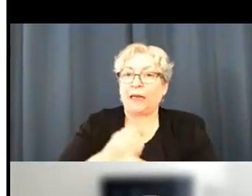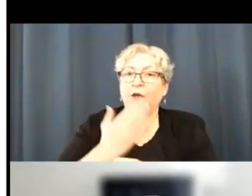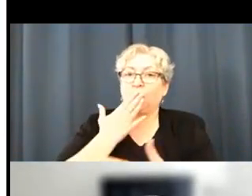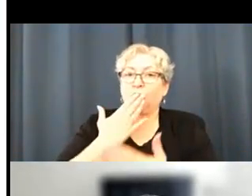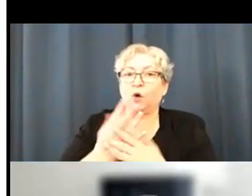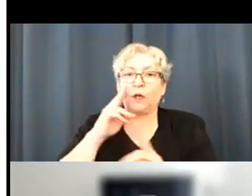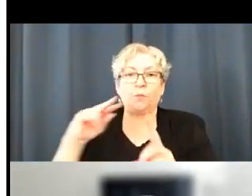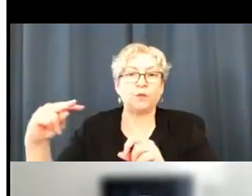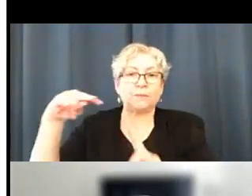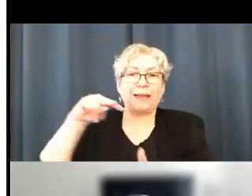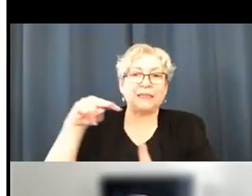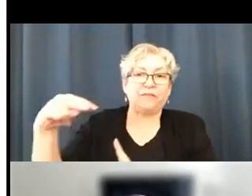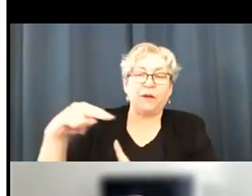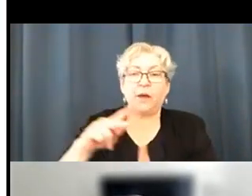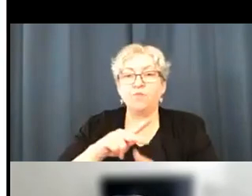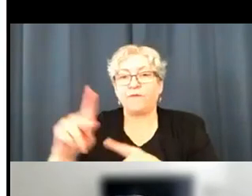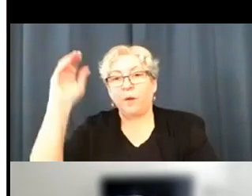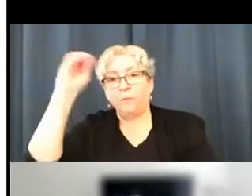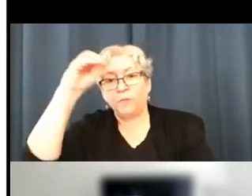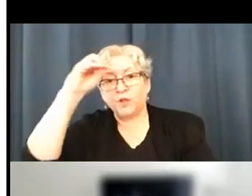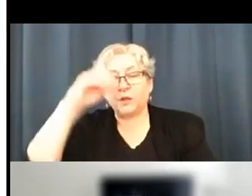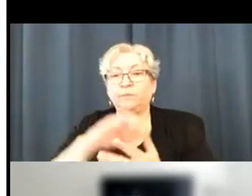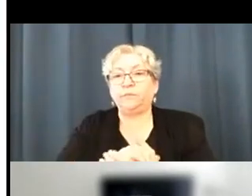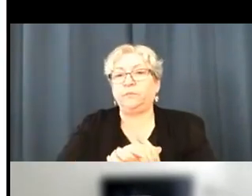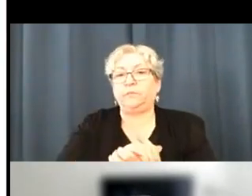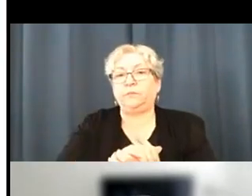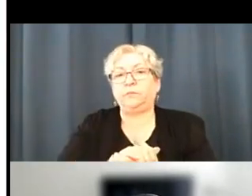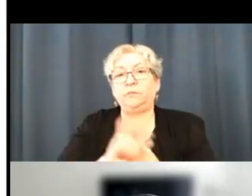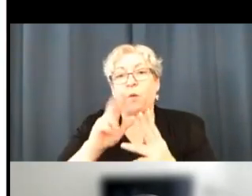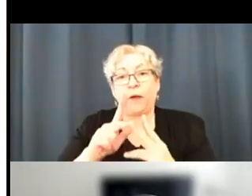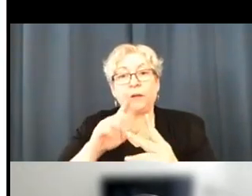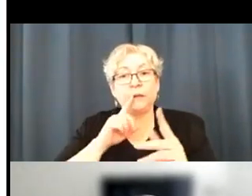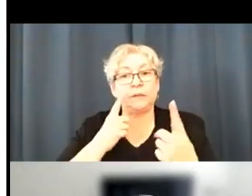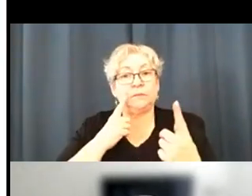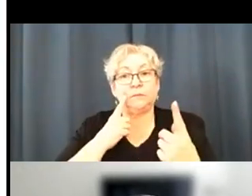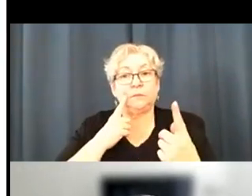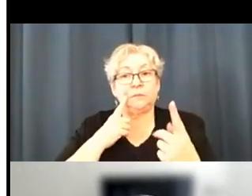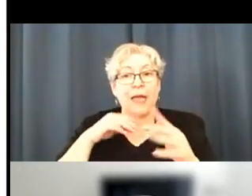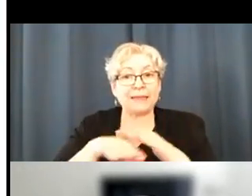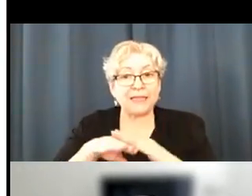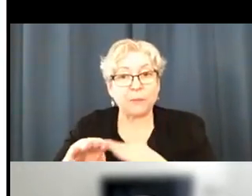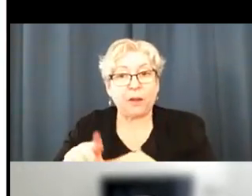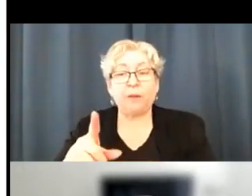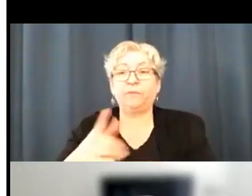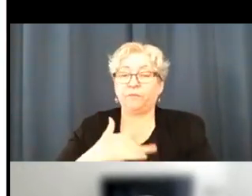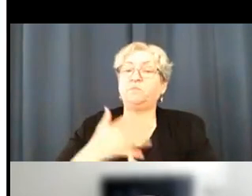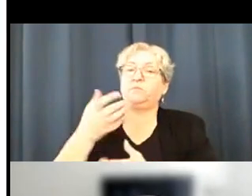you're getting professional opinions on whether or not something is accessible and you can be really confident in ensuring that it is.